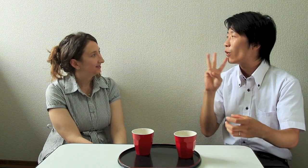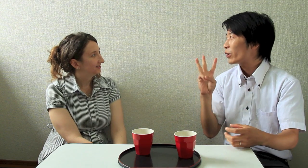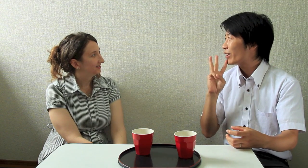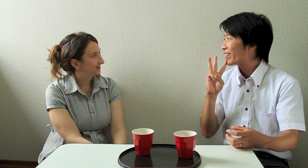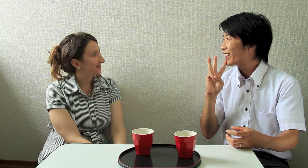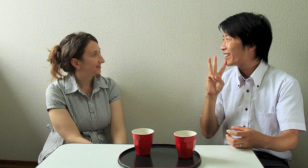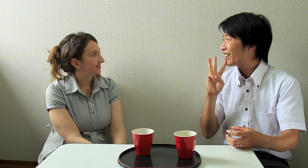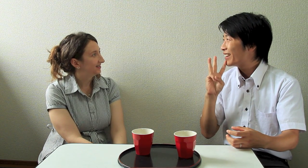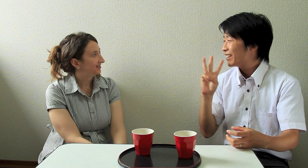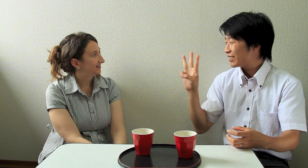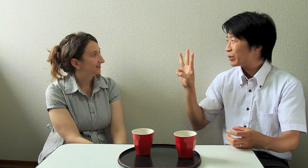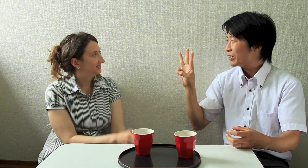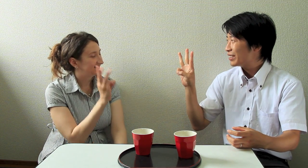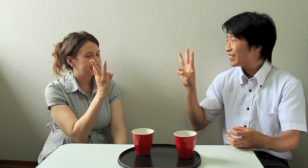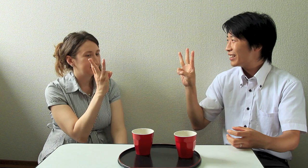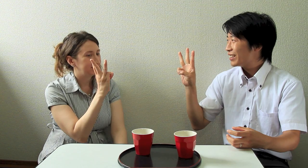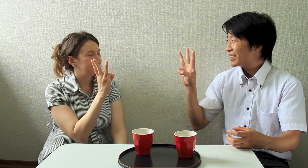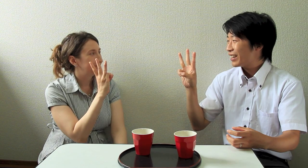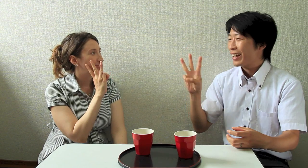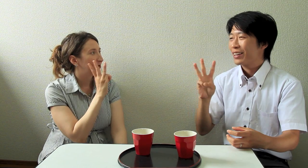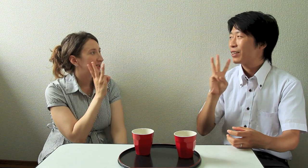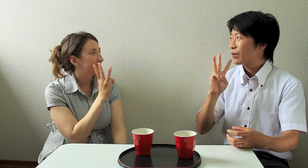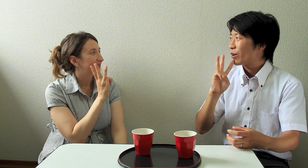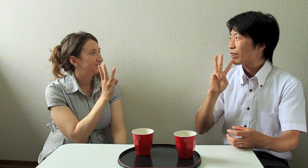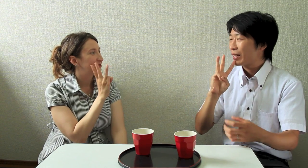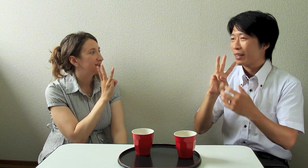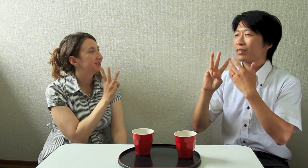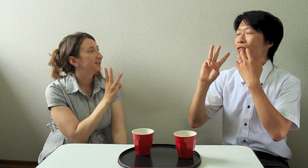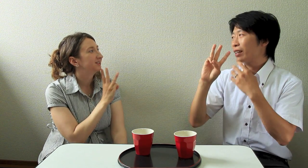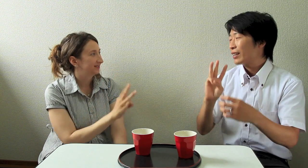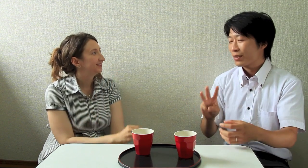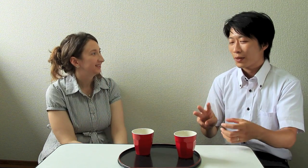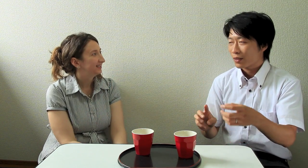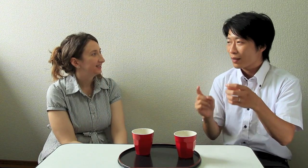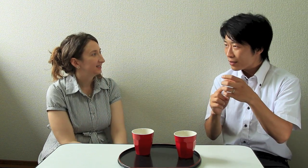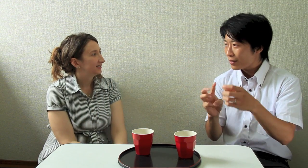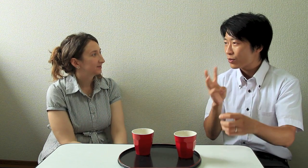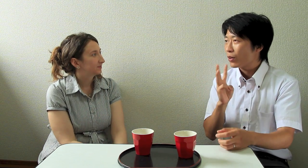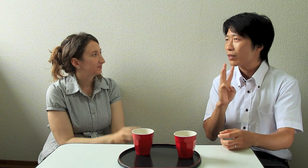She said, "This is water". "W" for water and drinking.